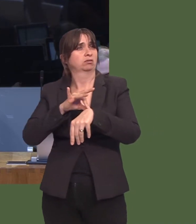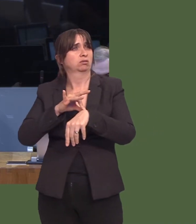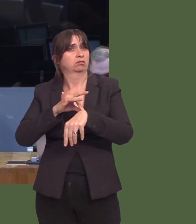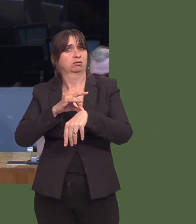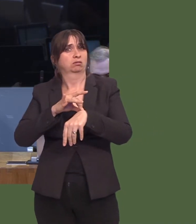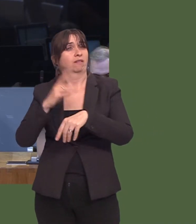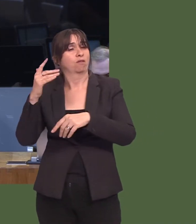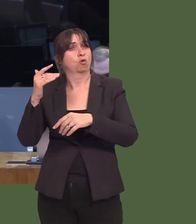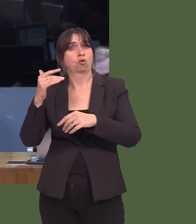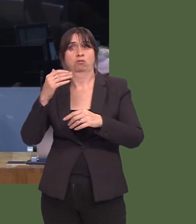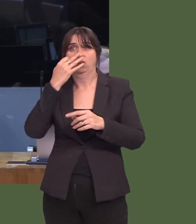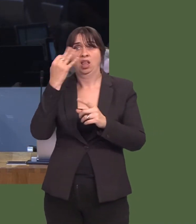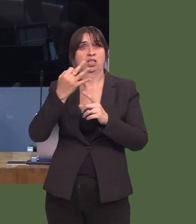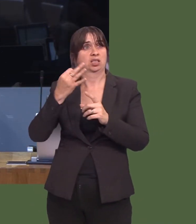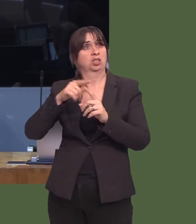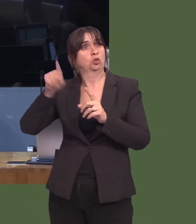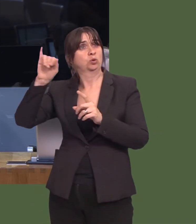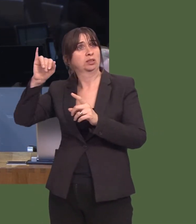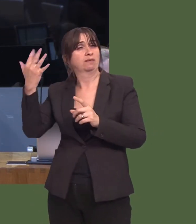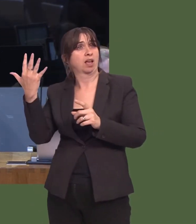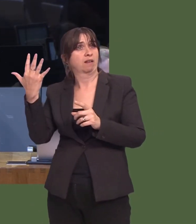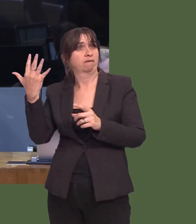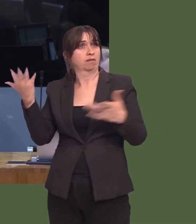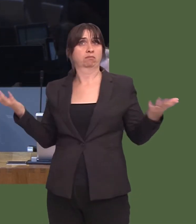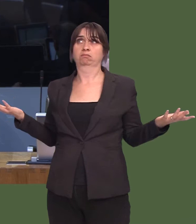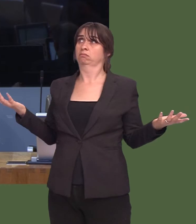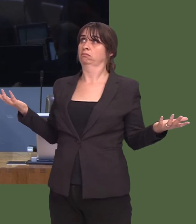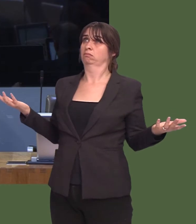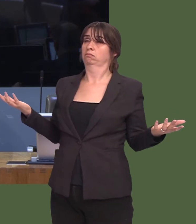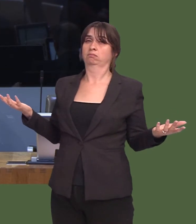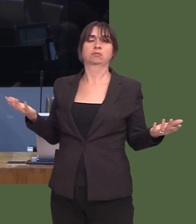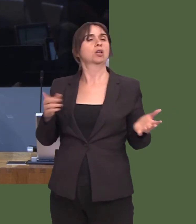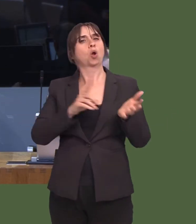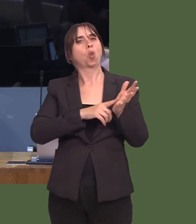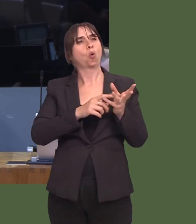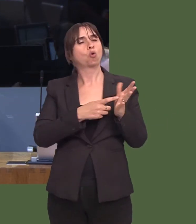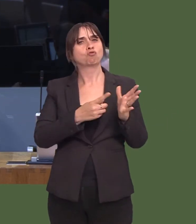ages of 18 and 65ósomething that affects Laura, like many other people?